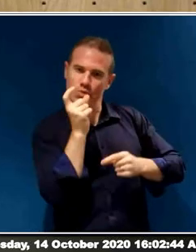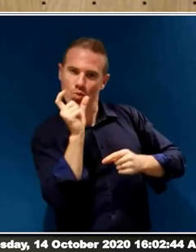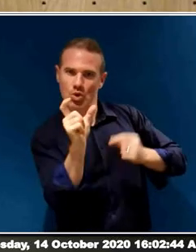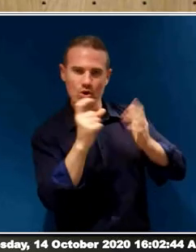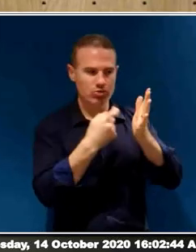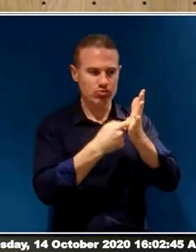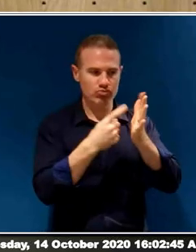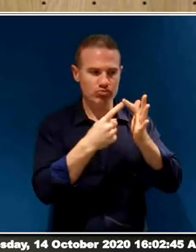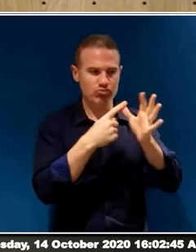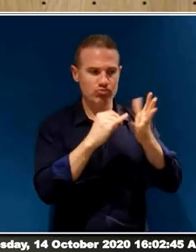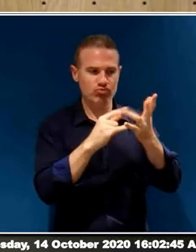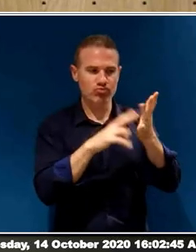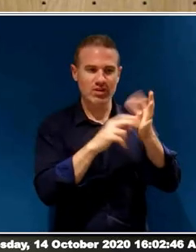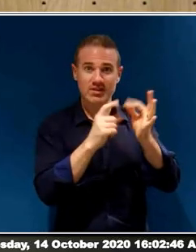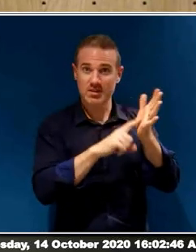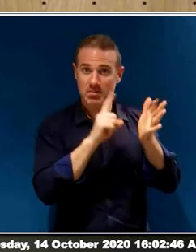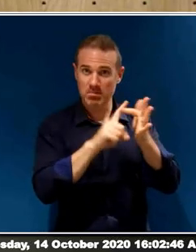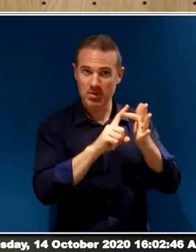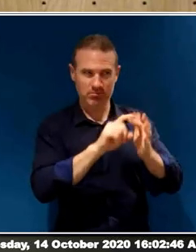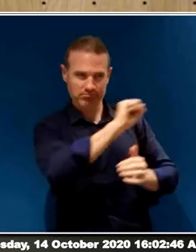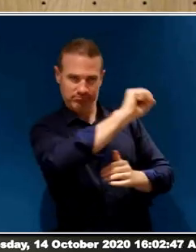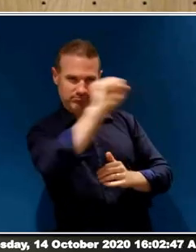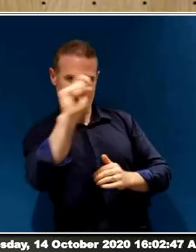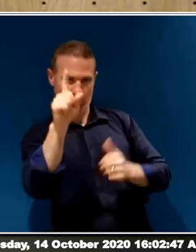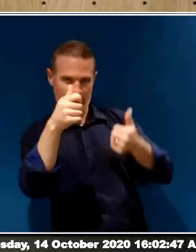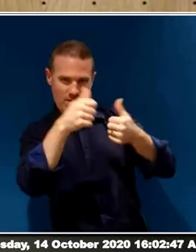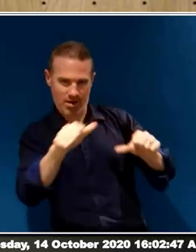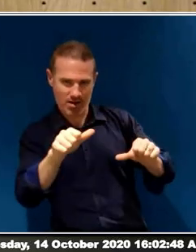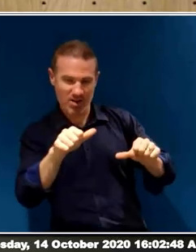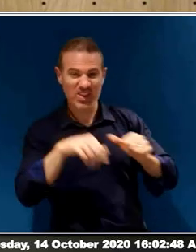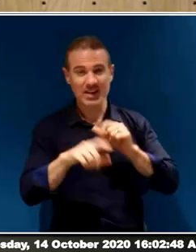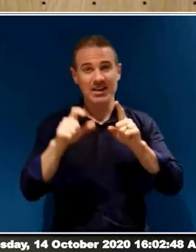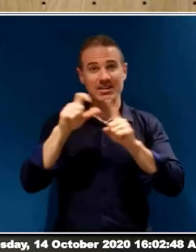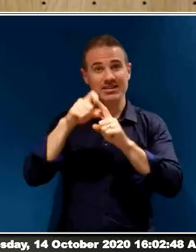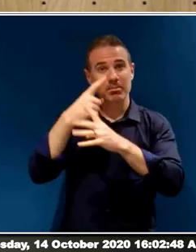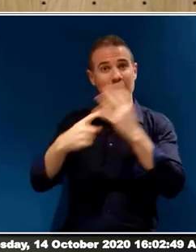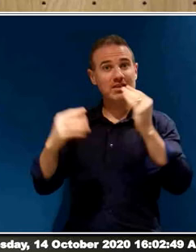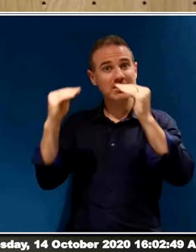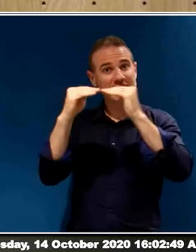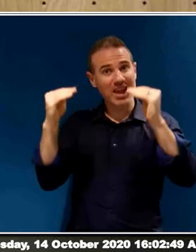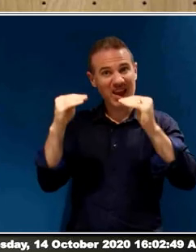around reasonableness and just looked at whether commissioners or judges used